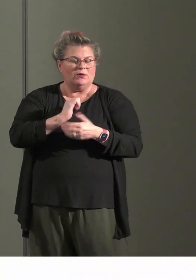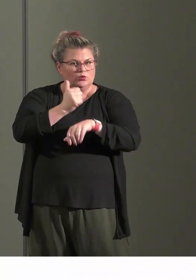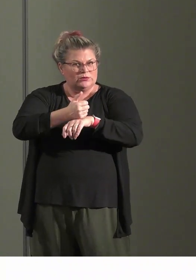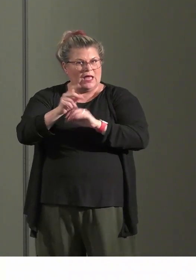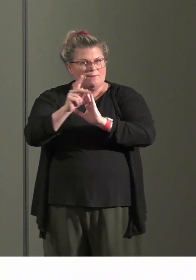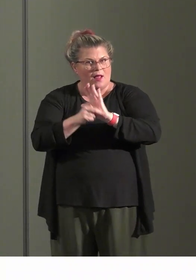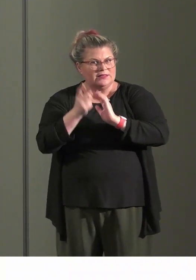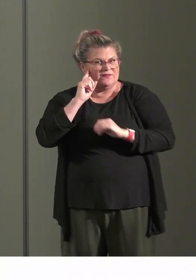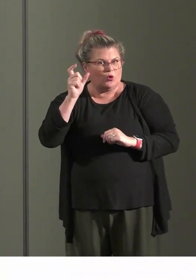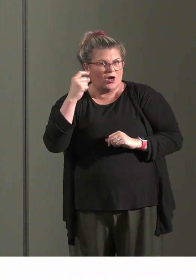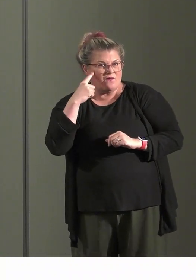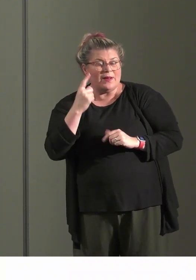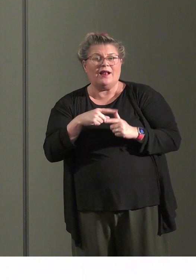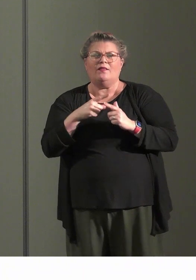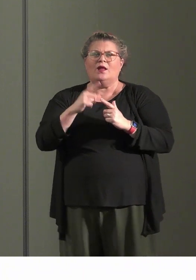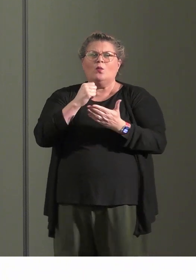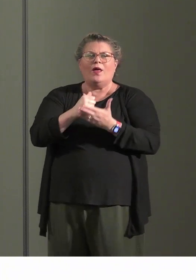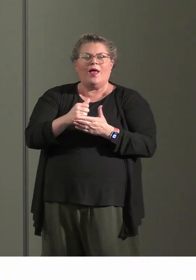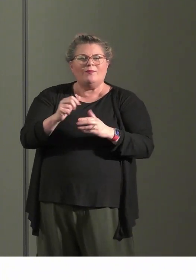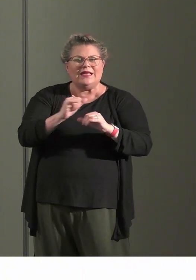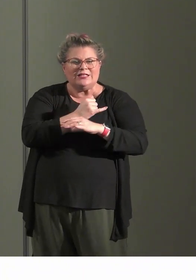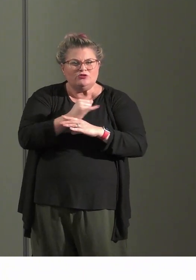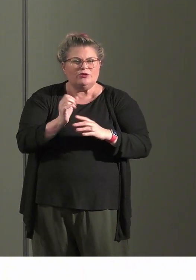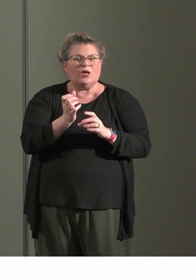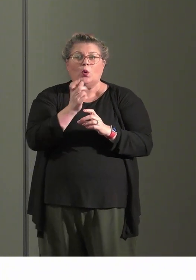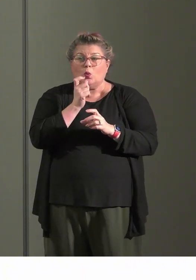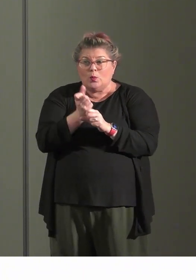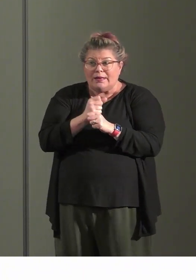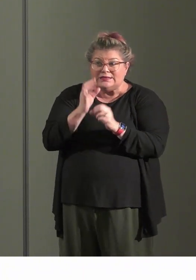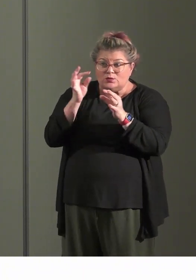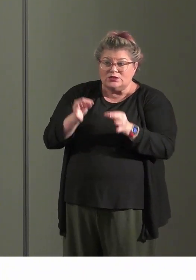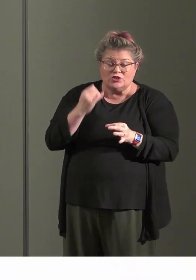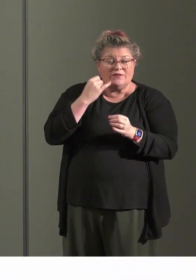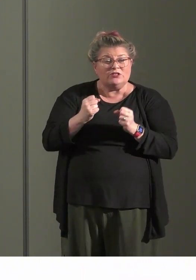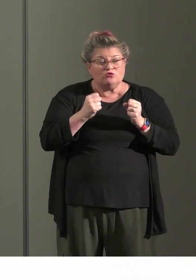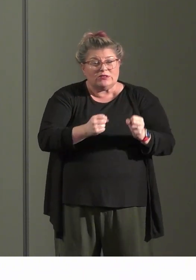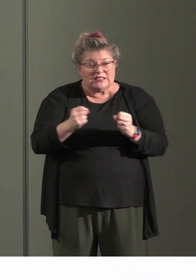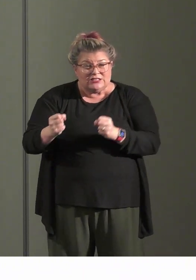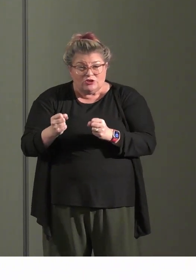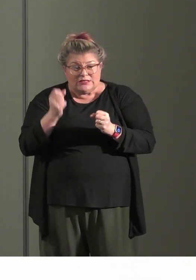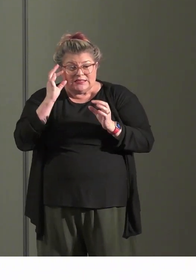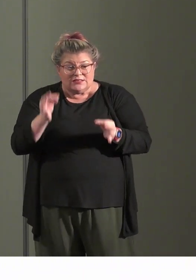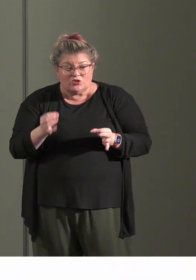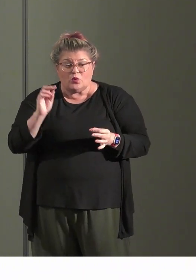And helps the industry to make decisions strategic or other kind of decisions we make